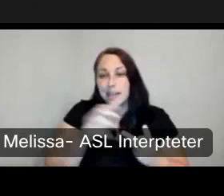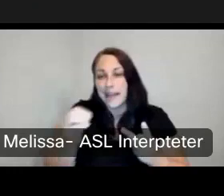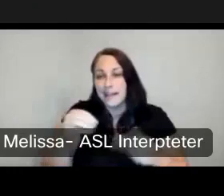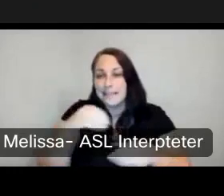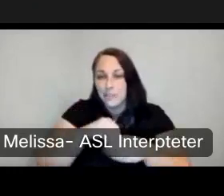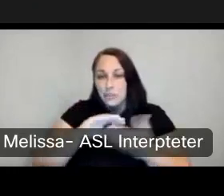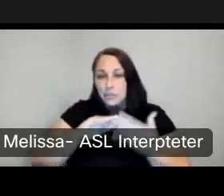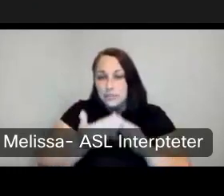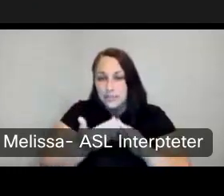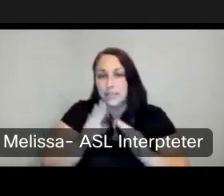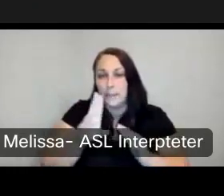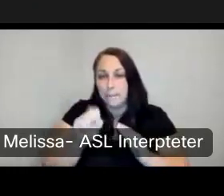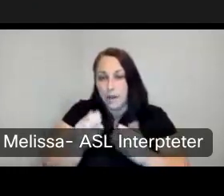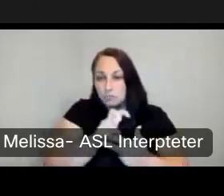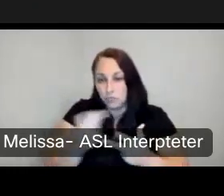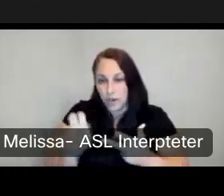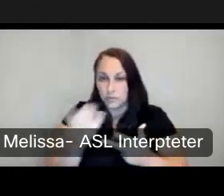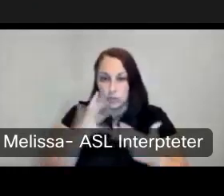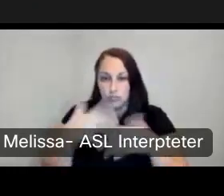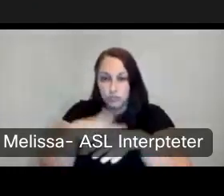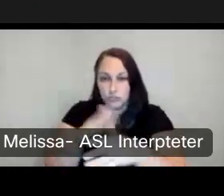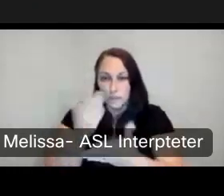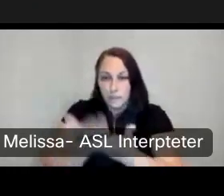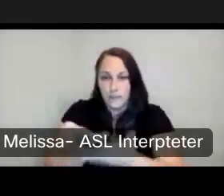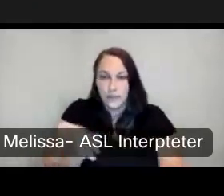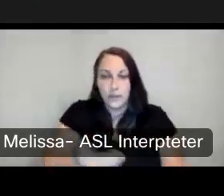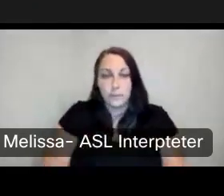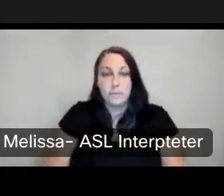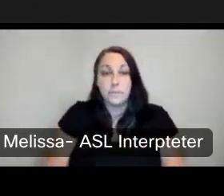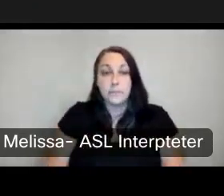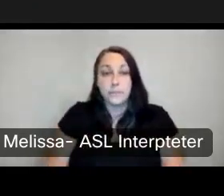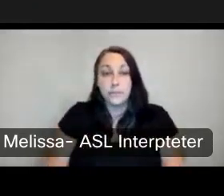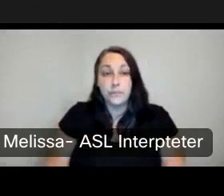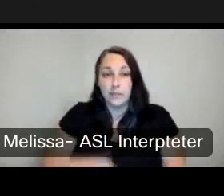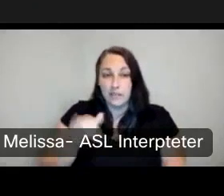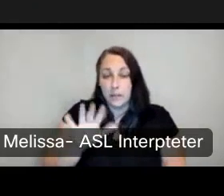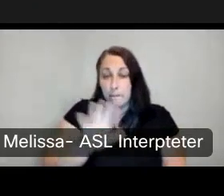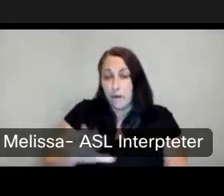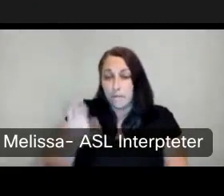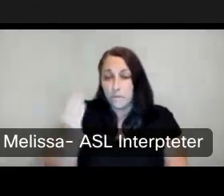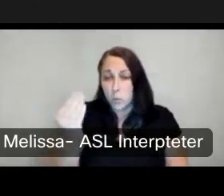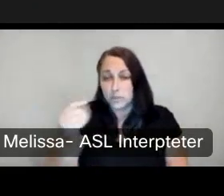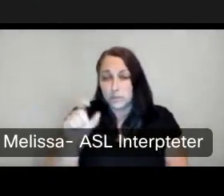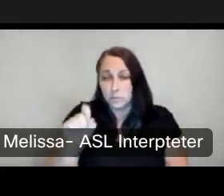route is about uh 14 and a half miles long and would require uh 12 vehicles uh during the peak